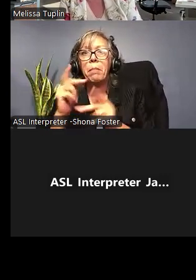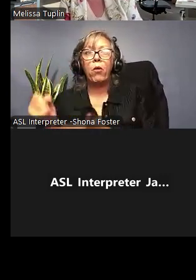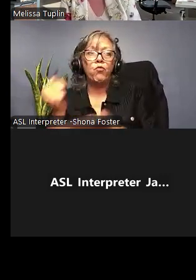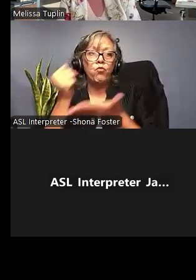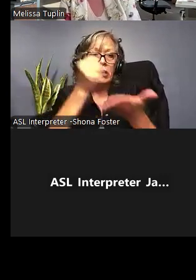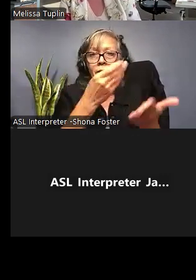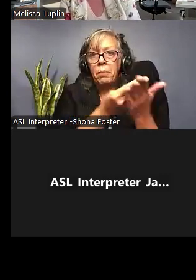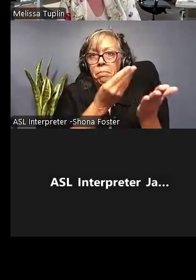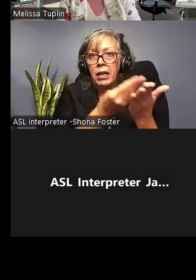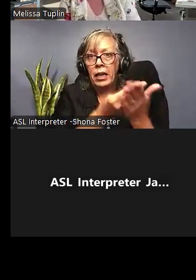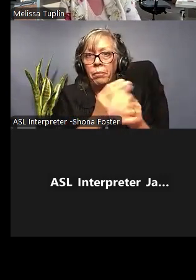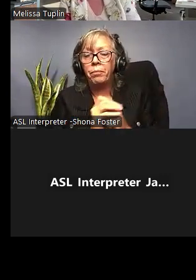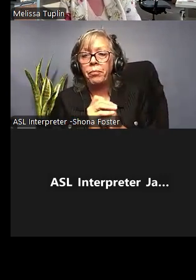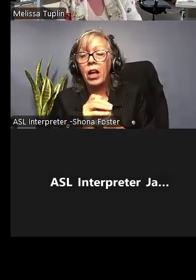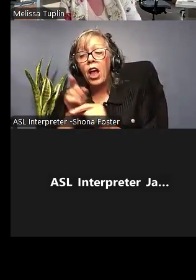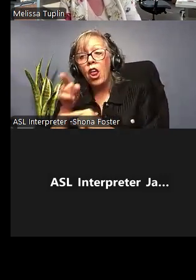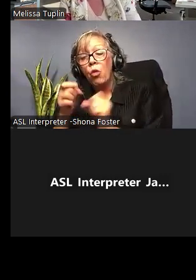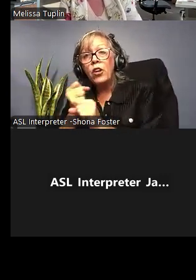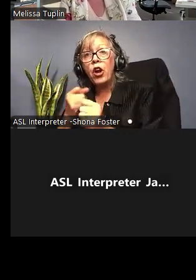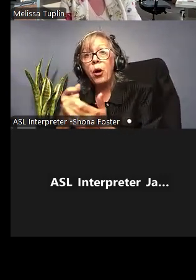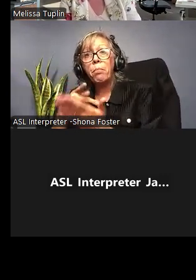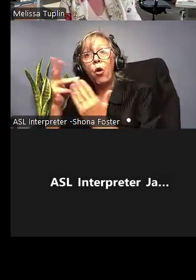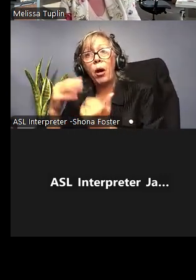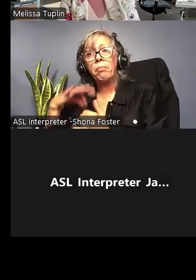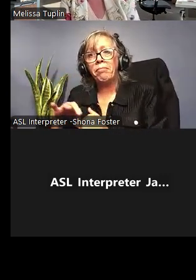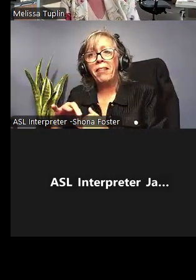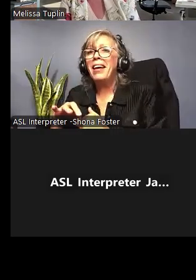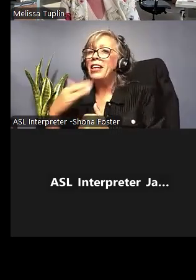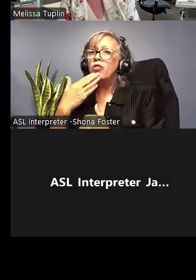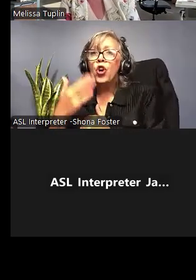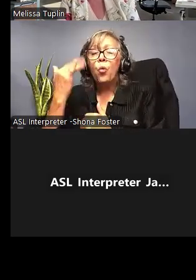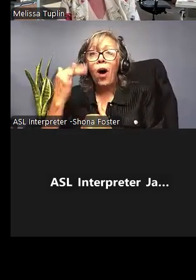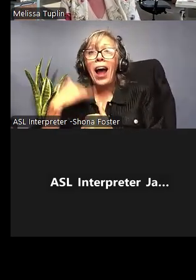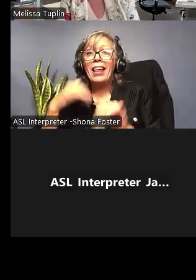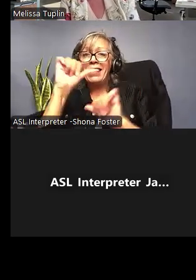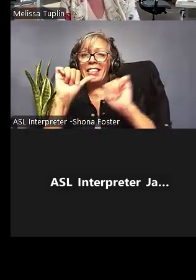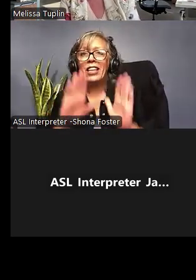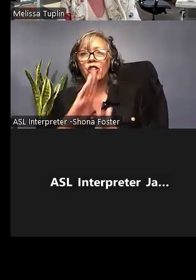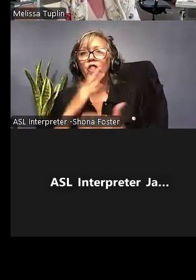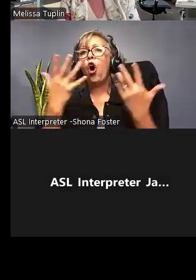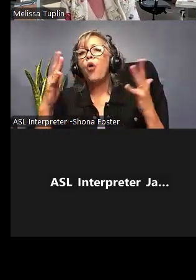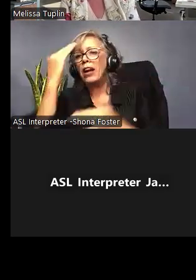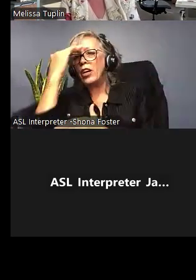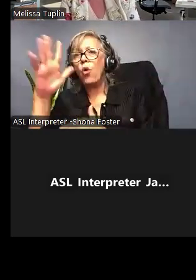program is that then assessors will already be familiar with your organization if you decide to